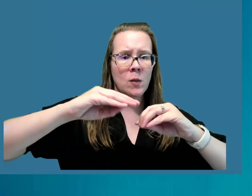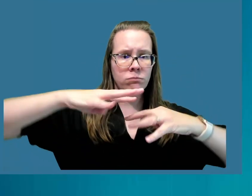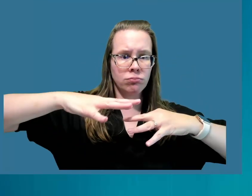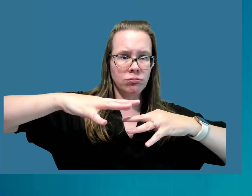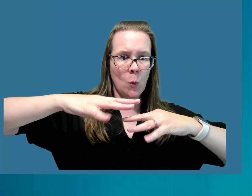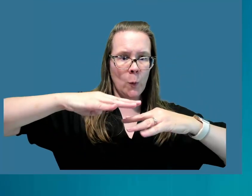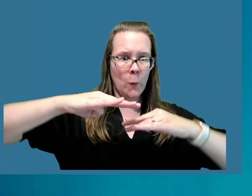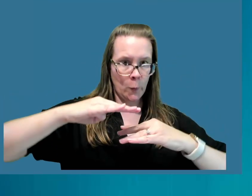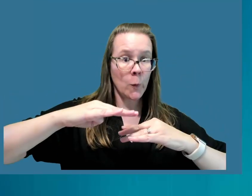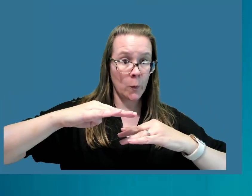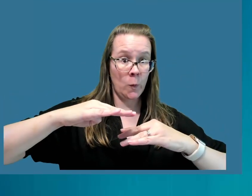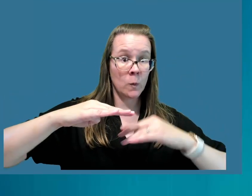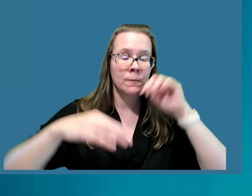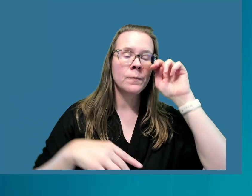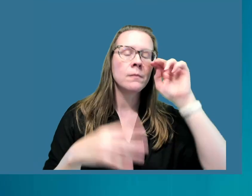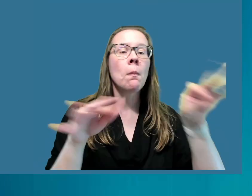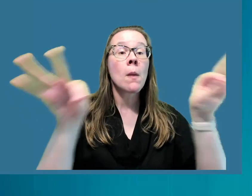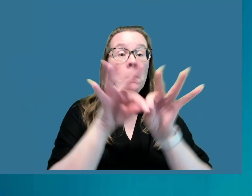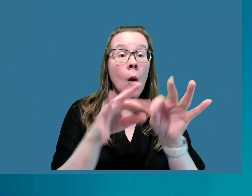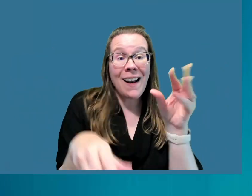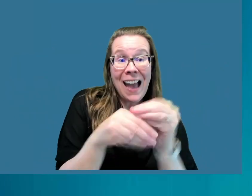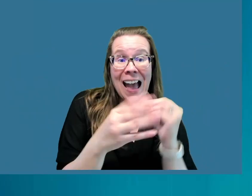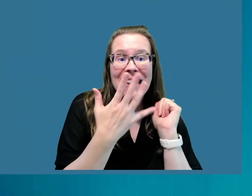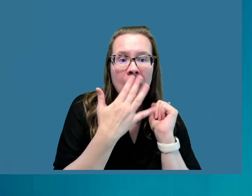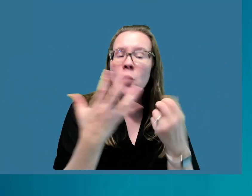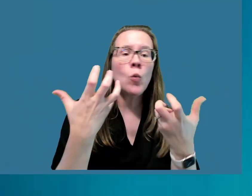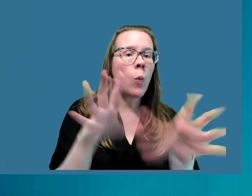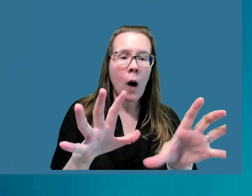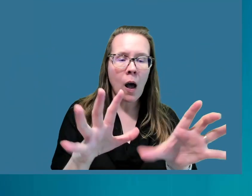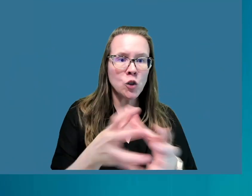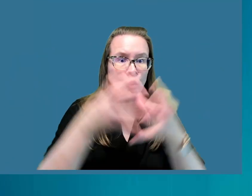other, or become so much that they overflow the outer edges, but you do want them to be